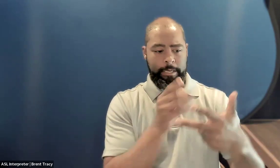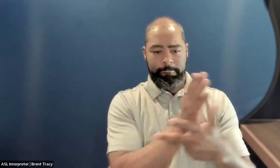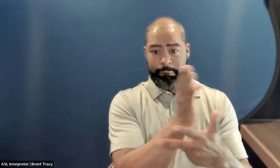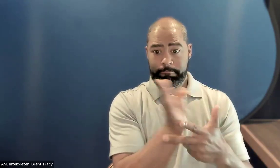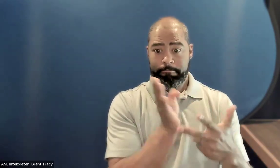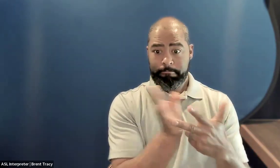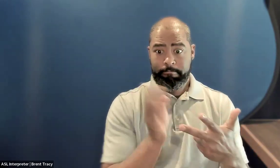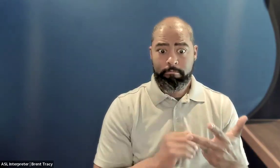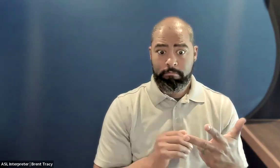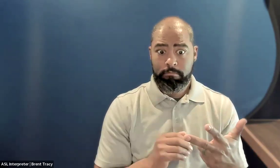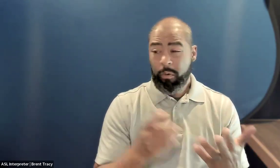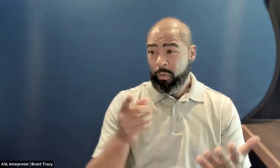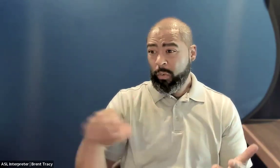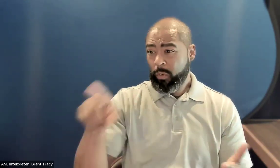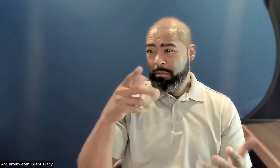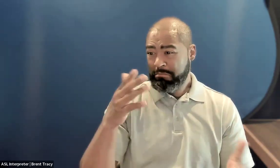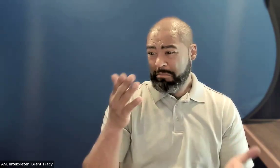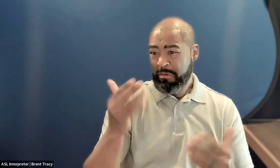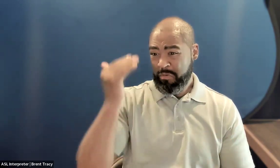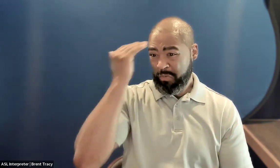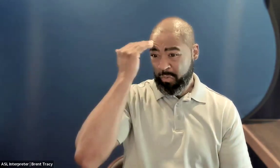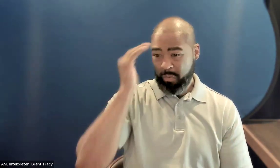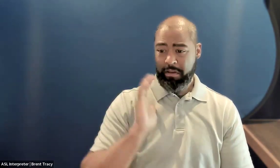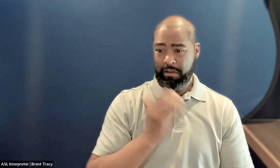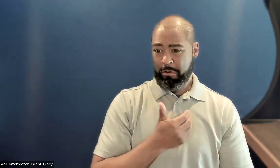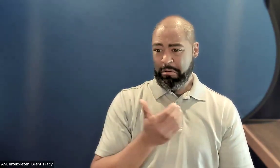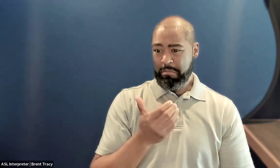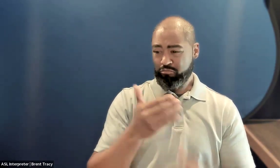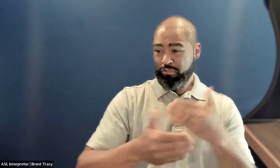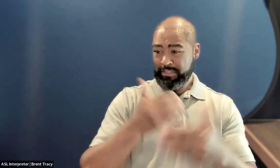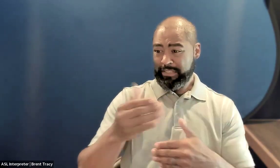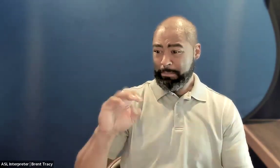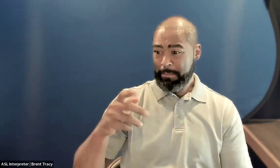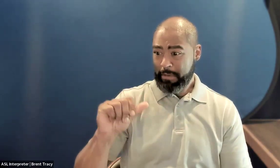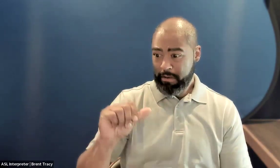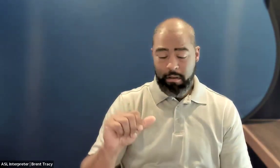knows this, some of this scoping language has already appeared in meat bus certificates.